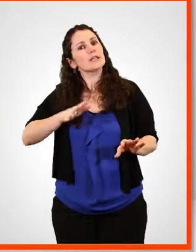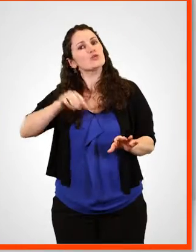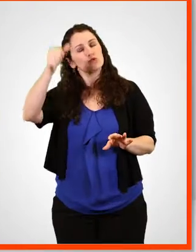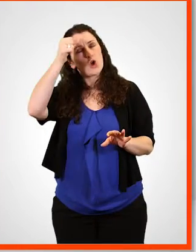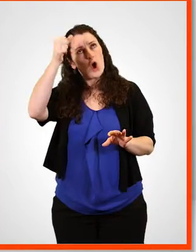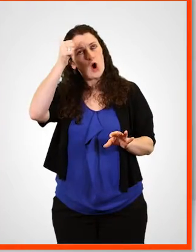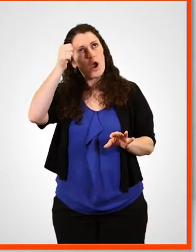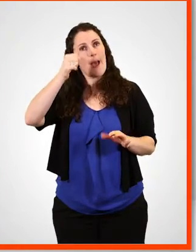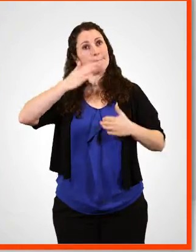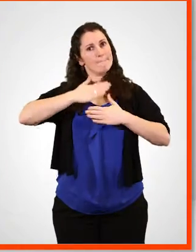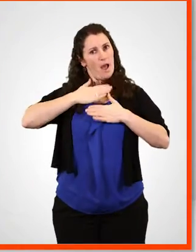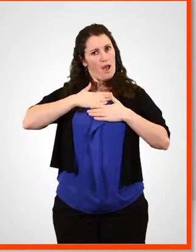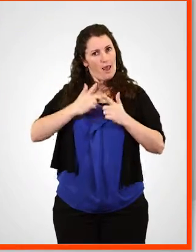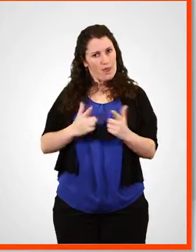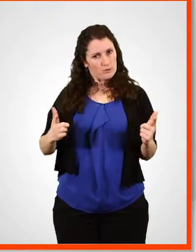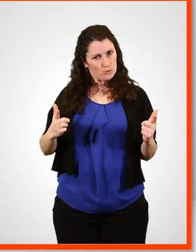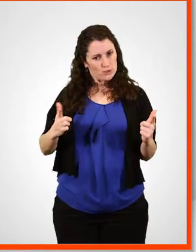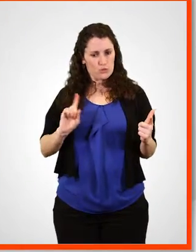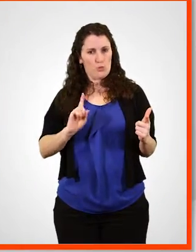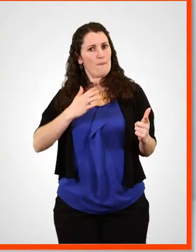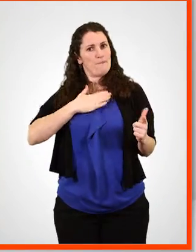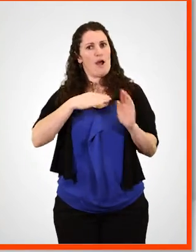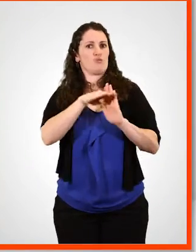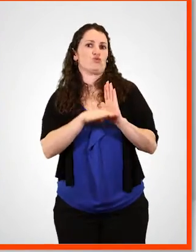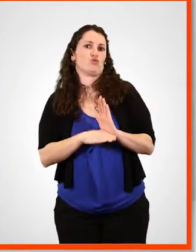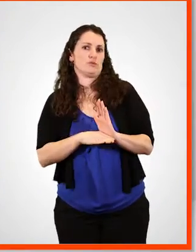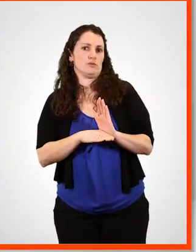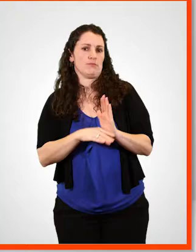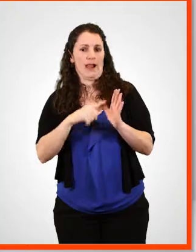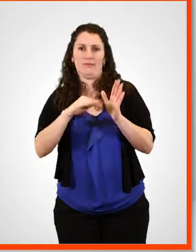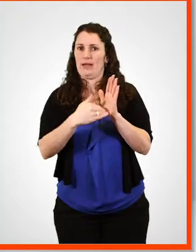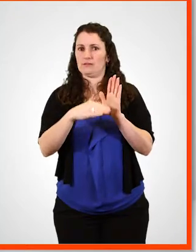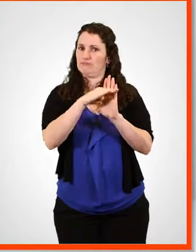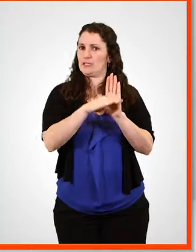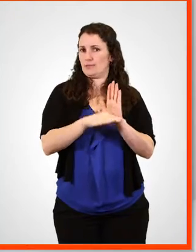to the language they are going to be reading. So we're going to take now a couple of minutes